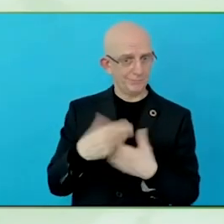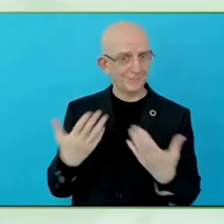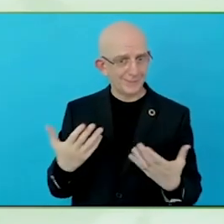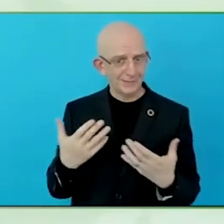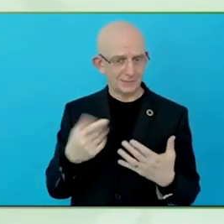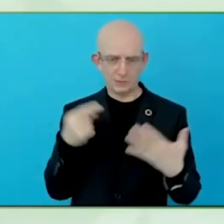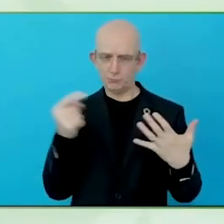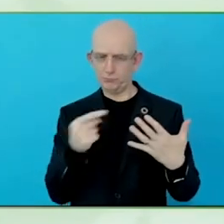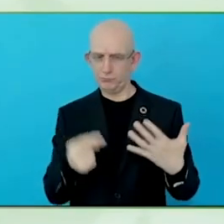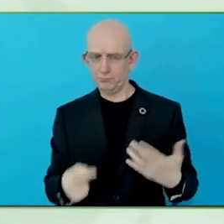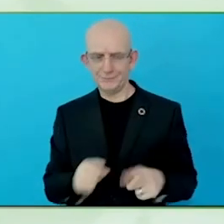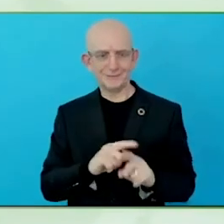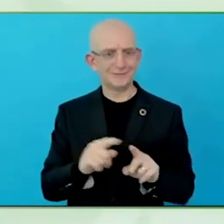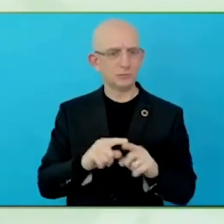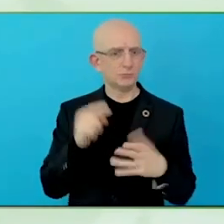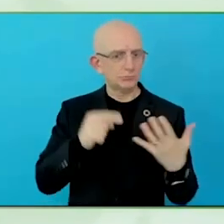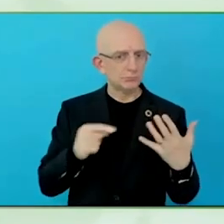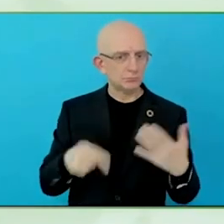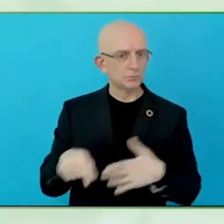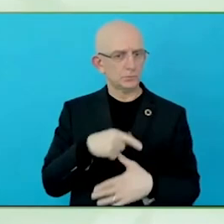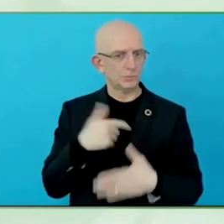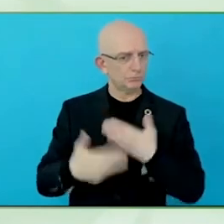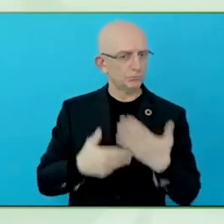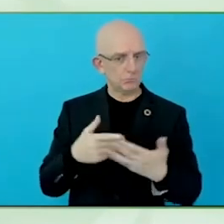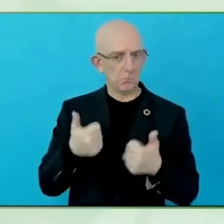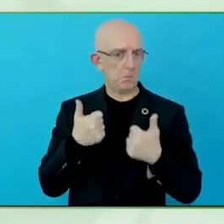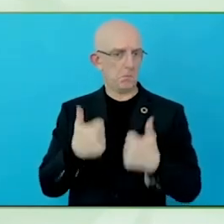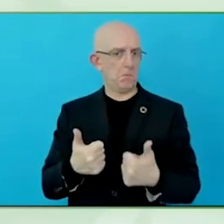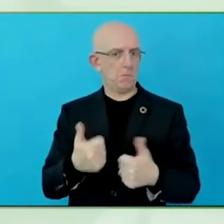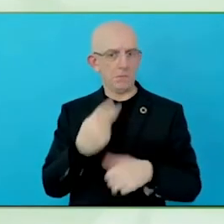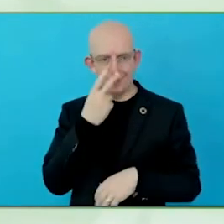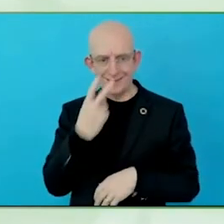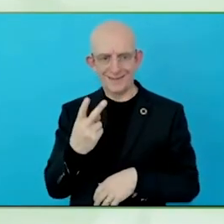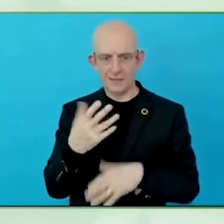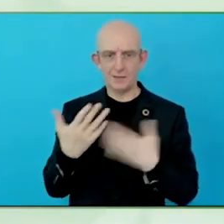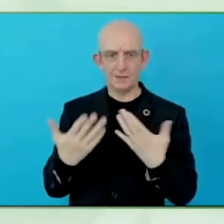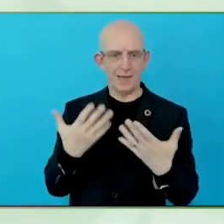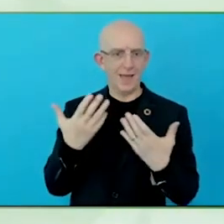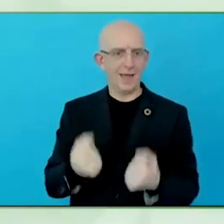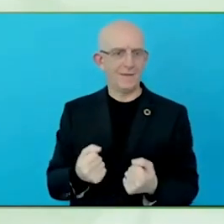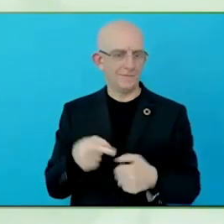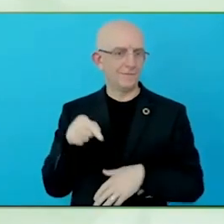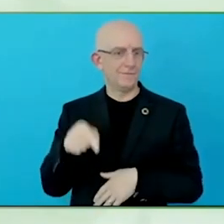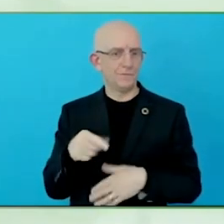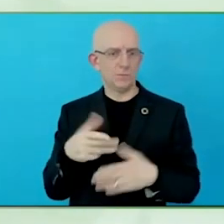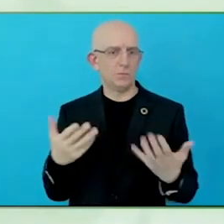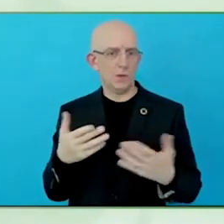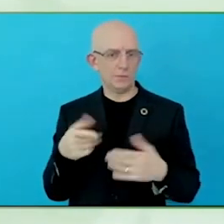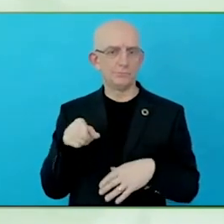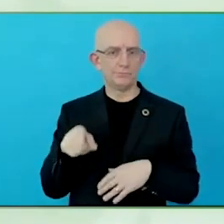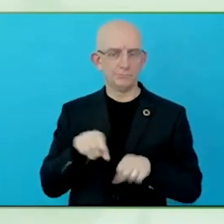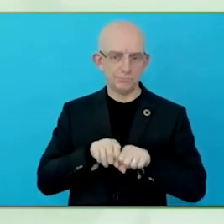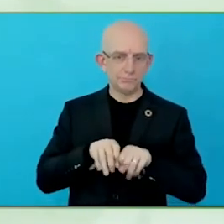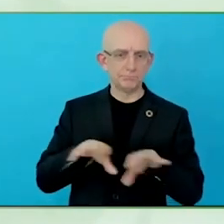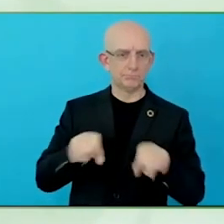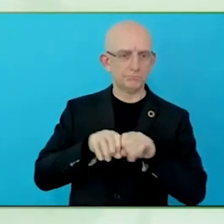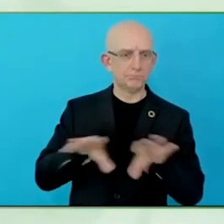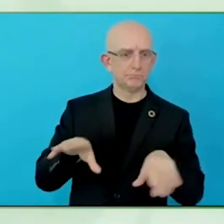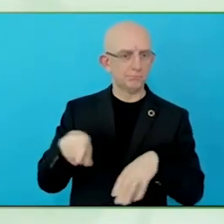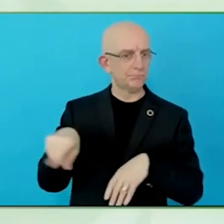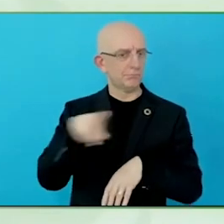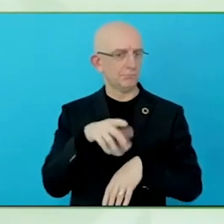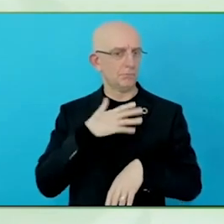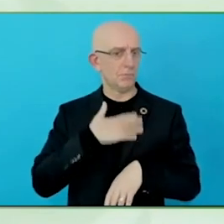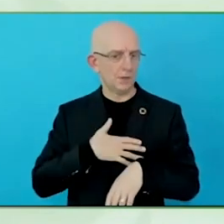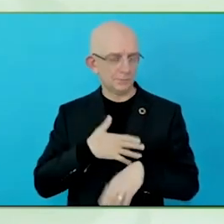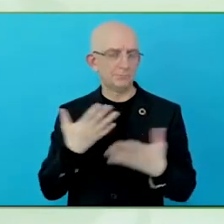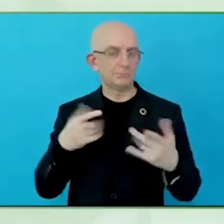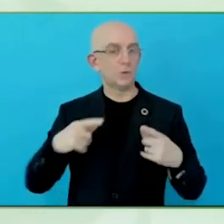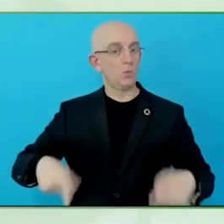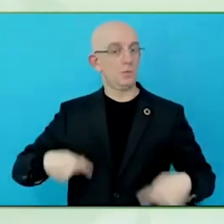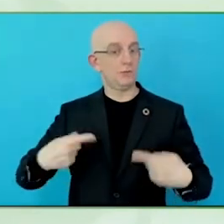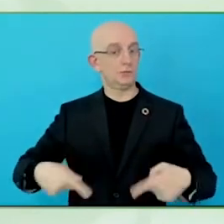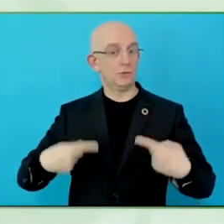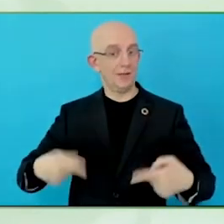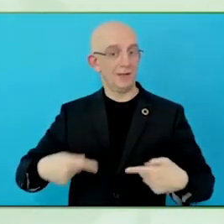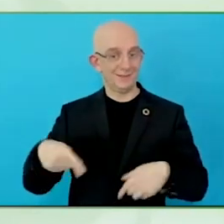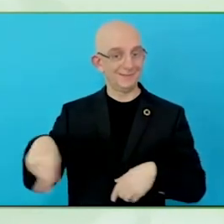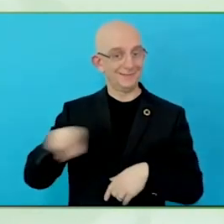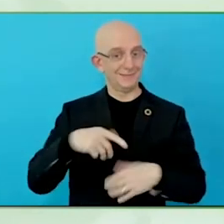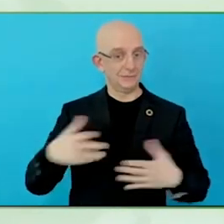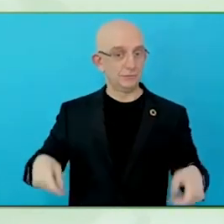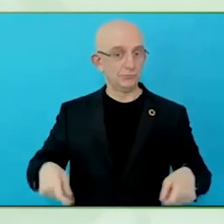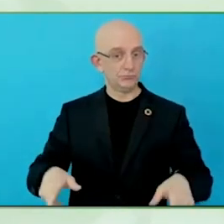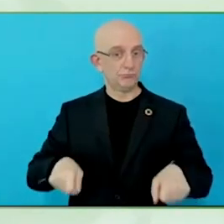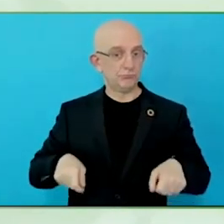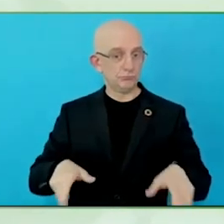For wheelchair at this -- a magnifier that enlarges the text in